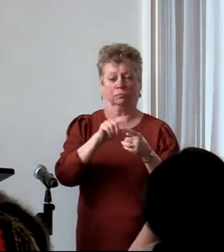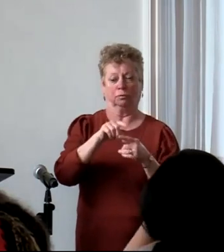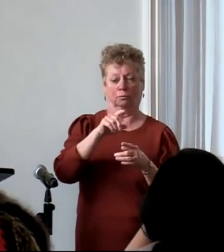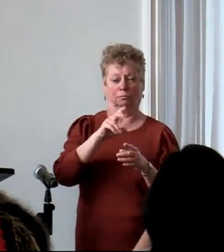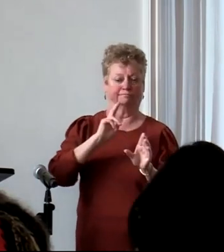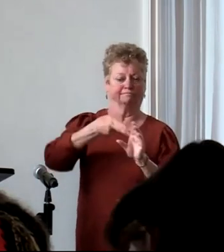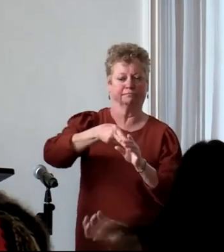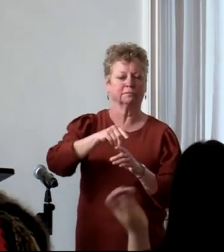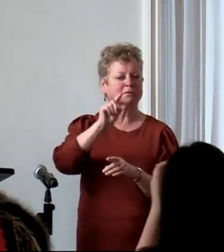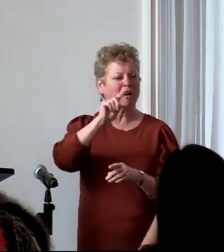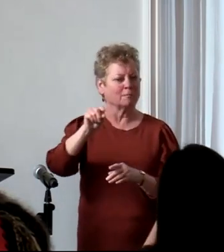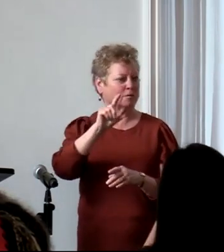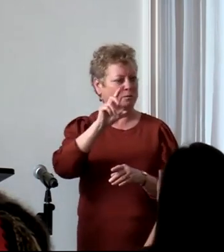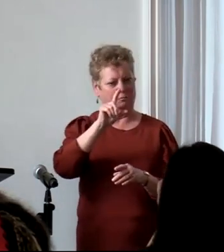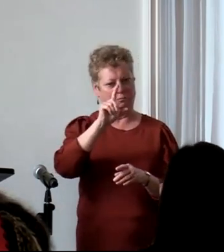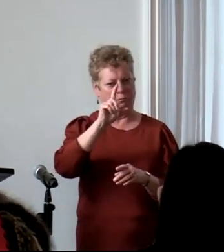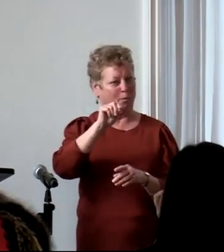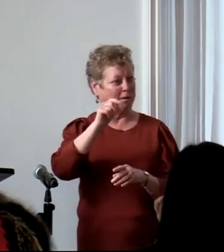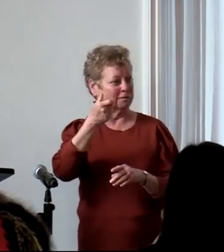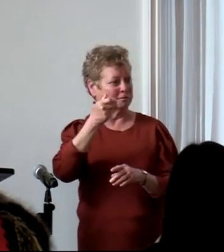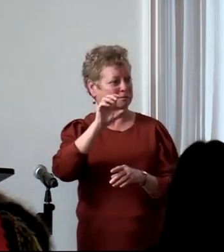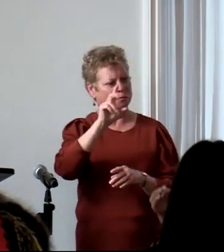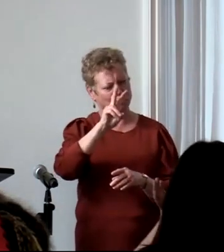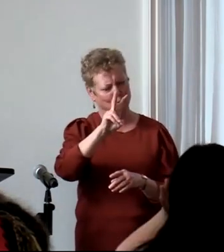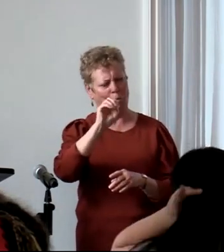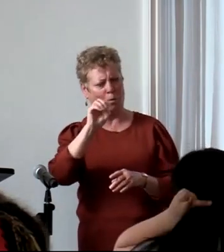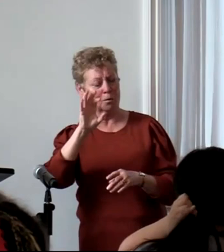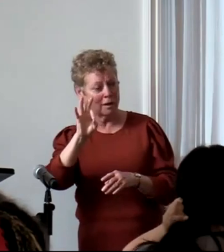Dawn served for over 20 years in executive and management positions